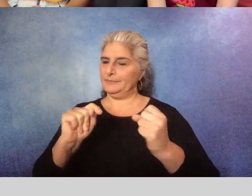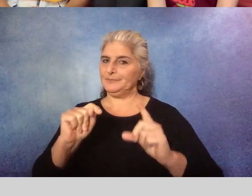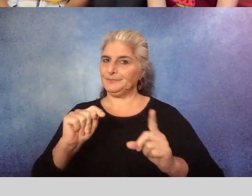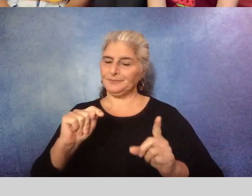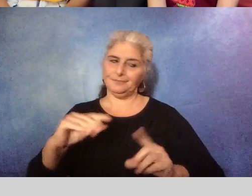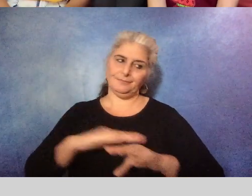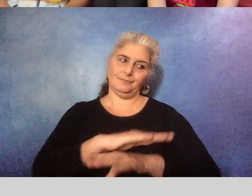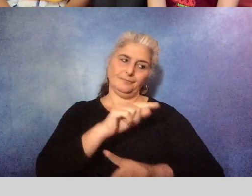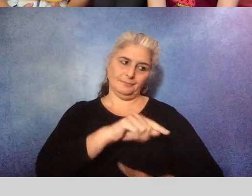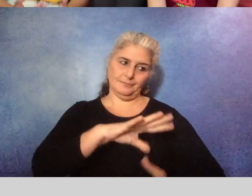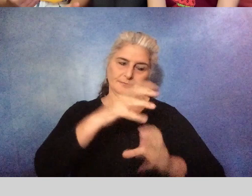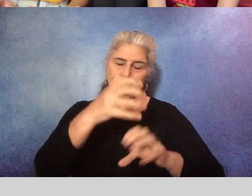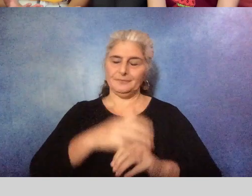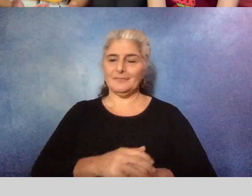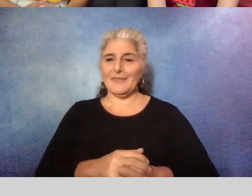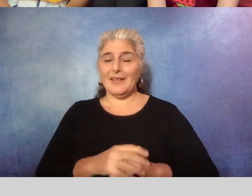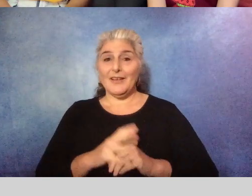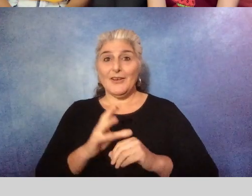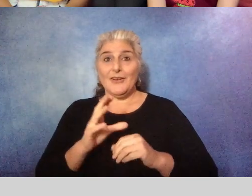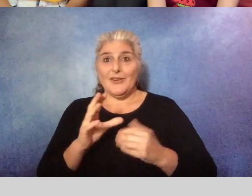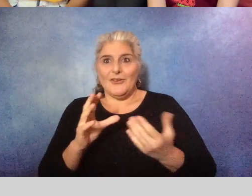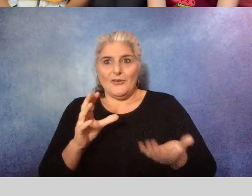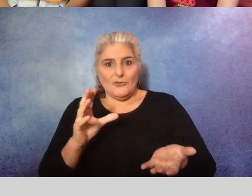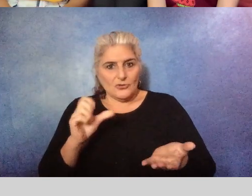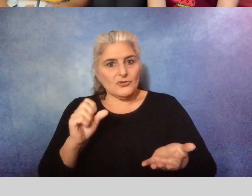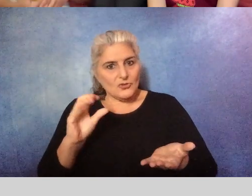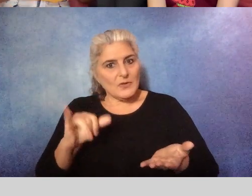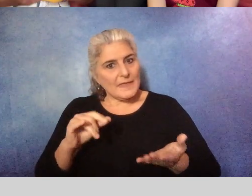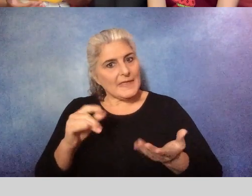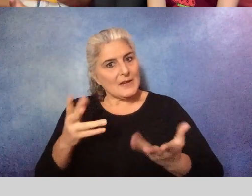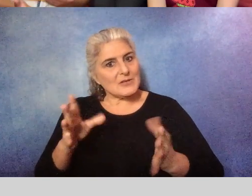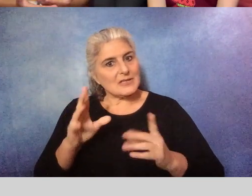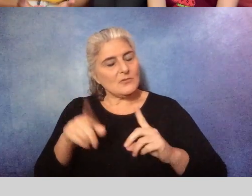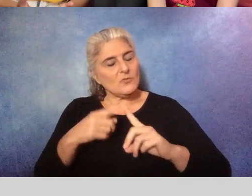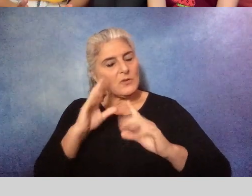So yeah, that's it, we, when we are developing,